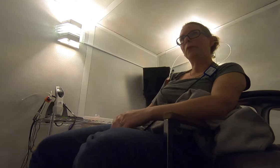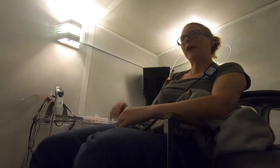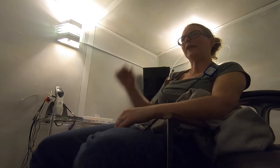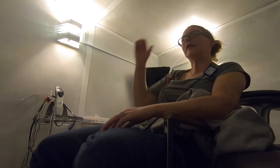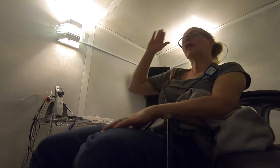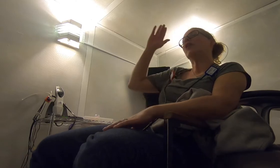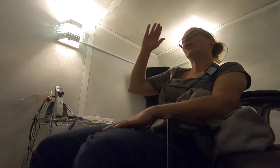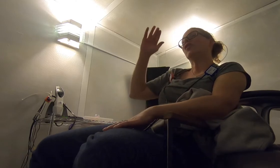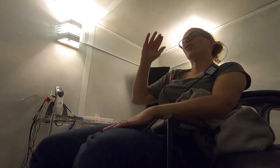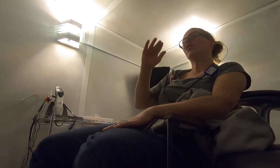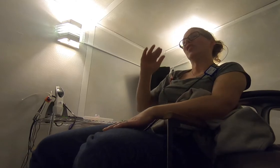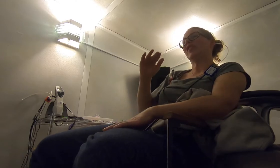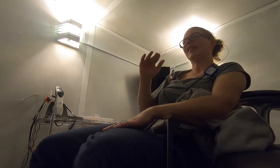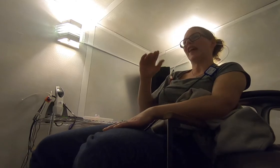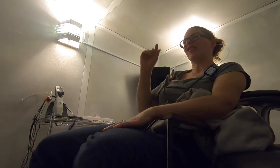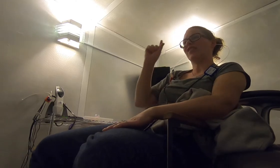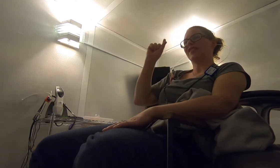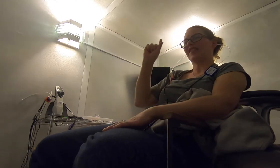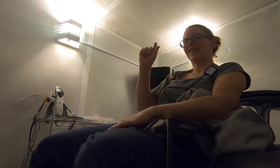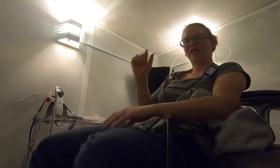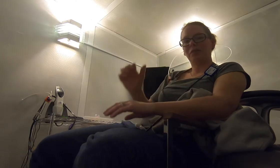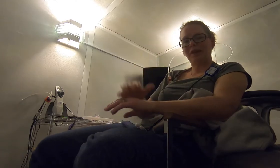Can you turn it down a little bit